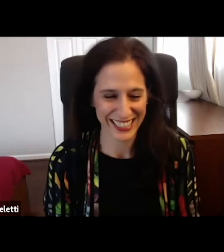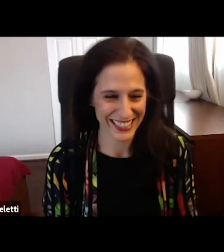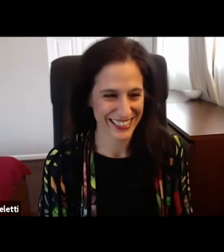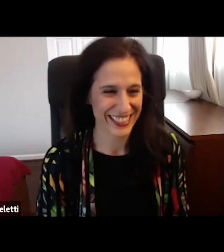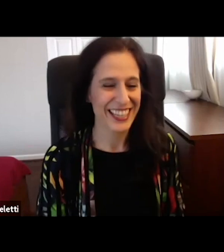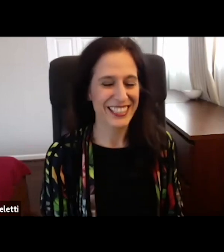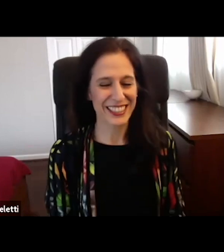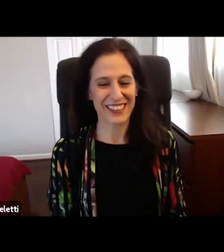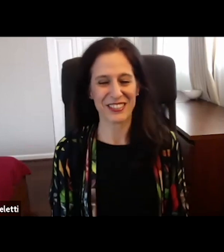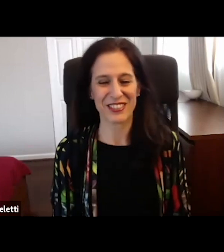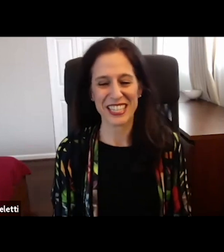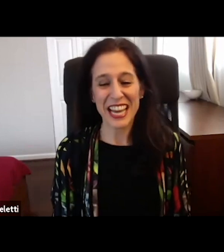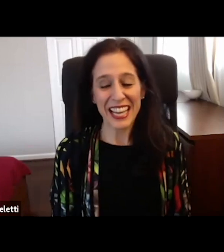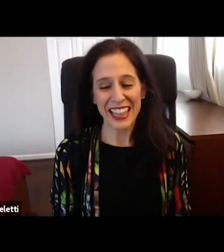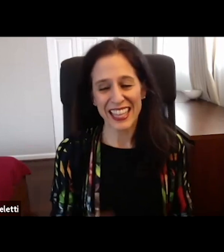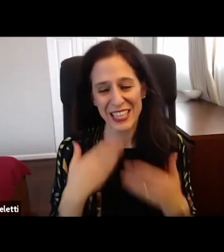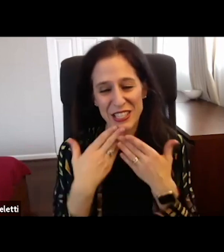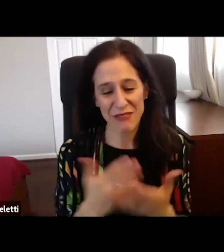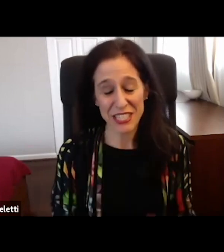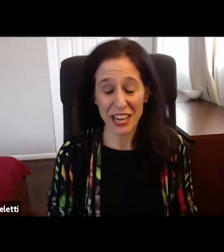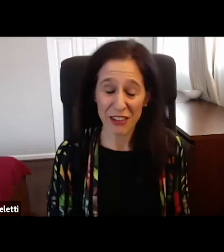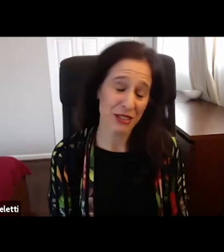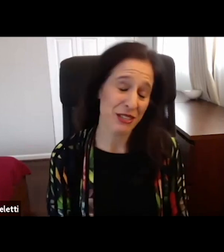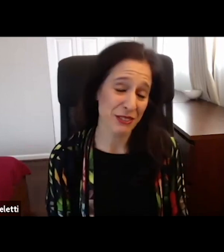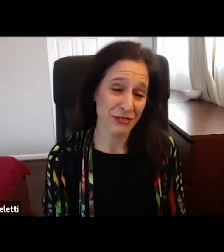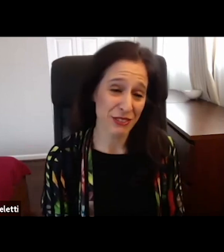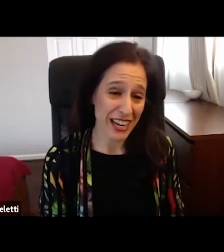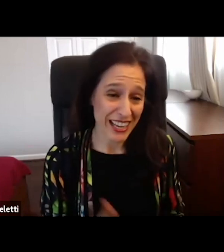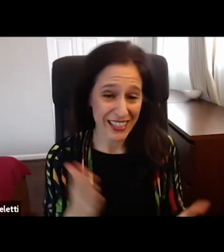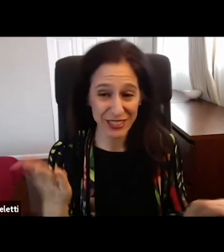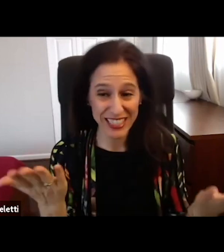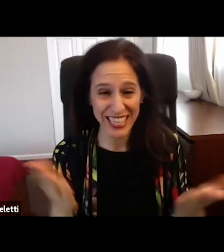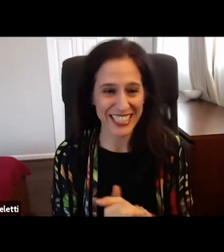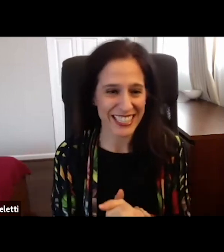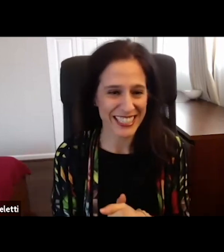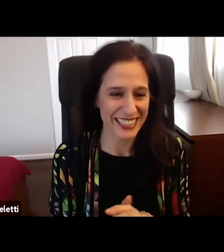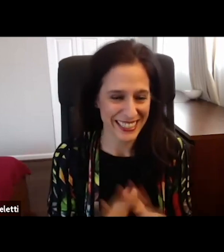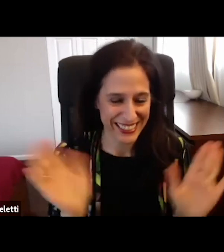to have anyone thank you so much and have a wonderful friday and weekend